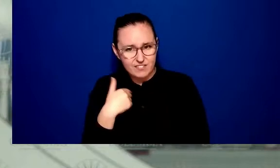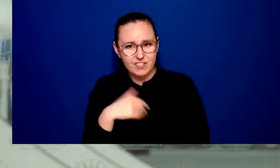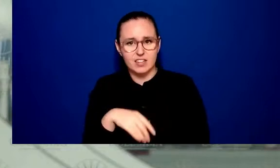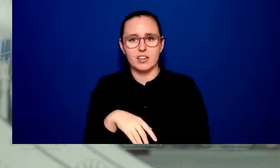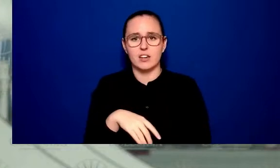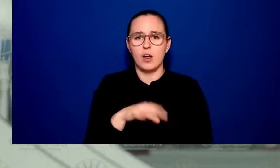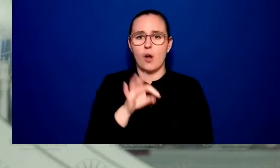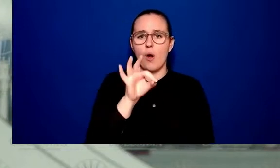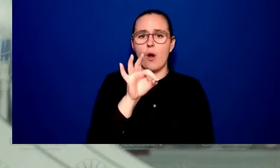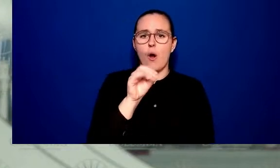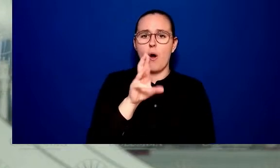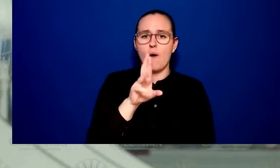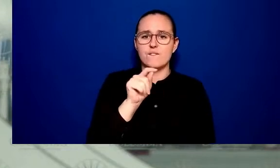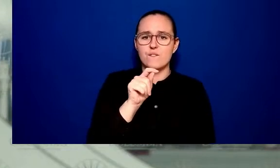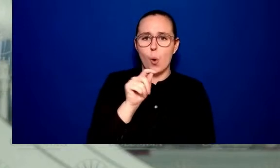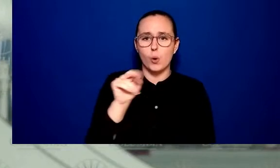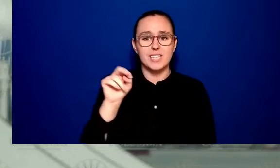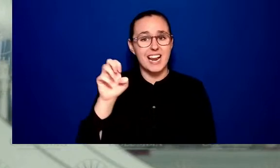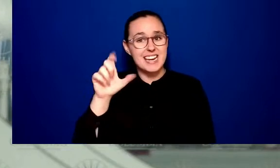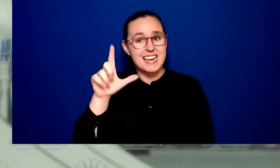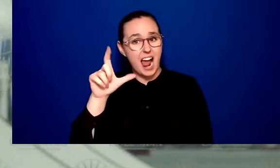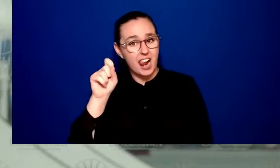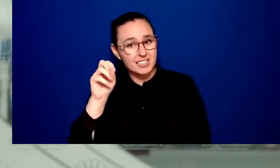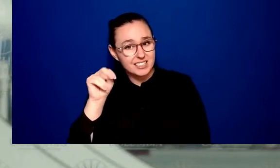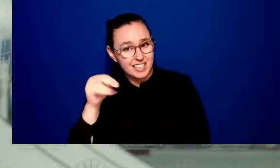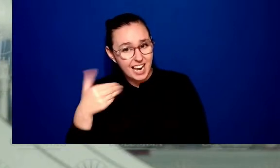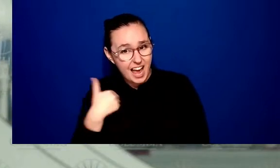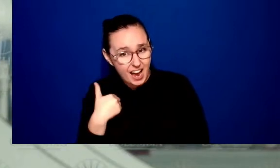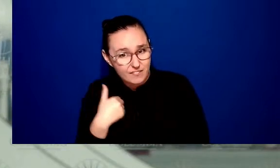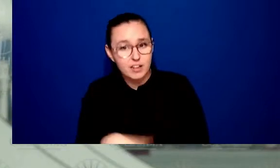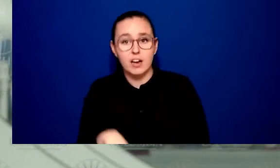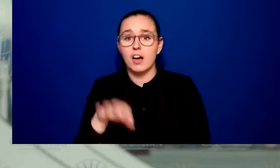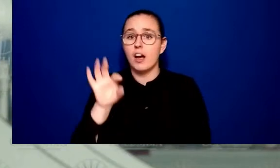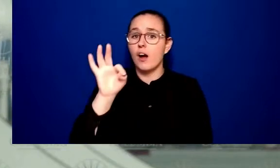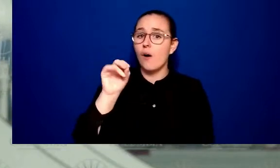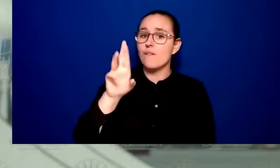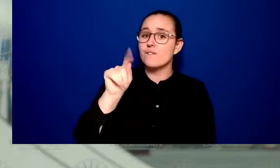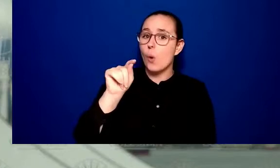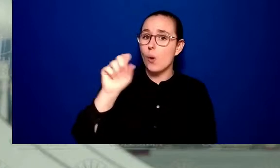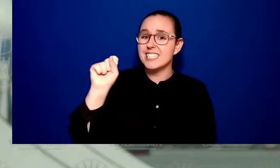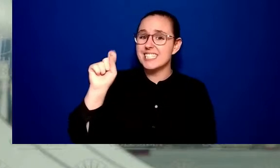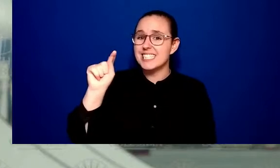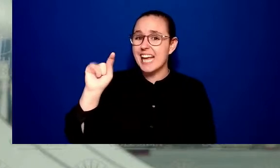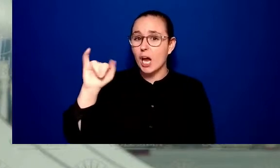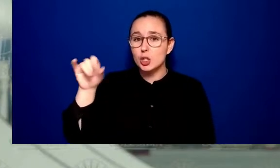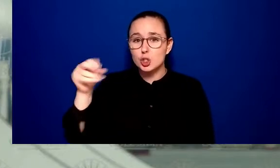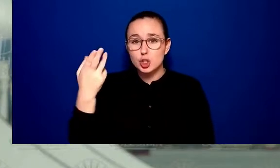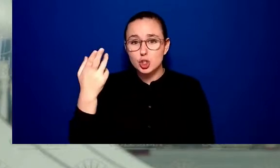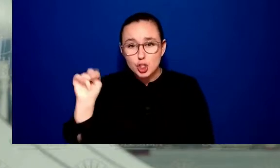unit before ST James Health Center, the Fort ST John Health unit, the Northern Lights College campus will be a B